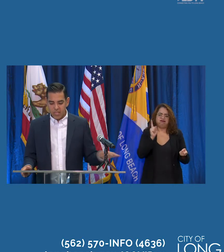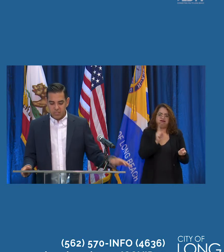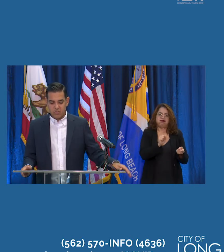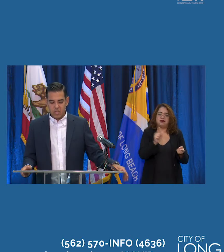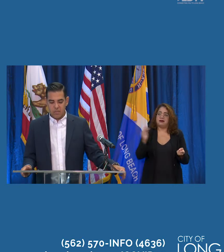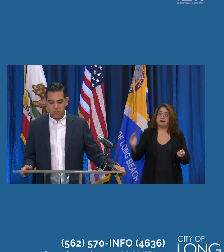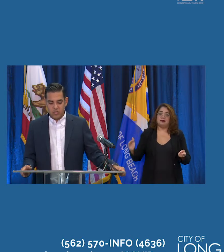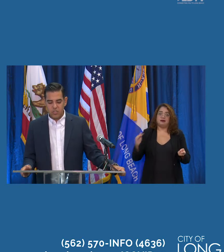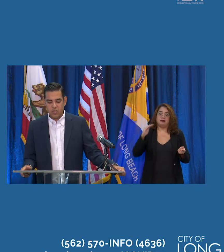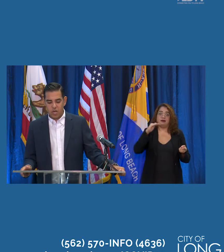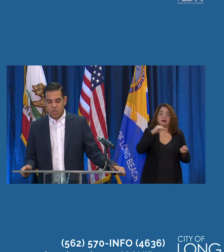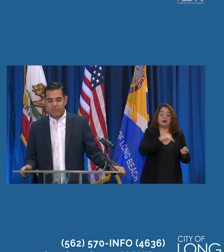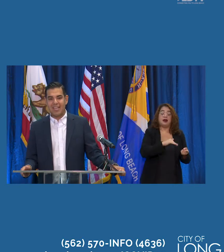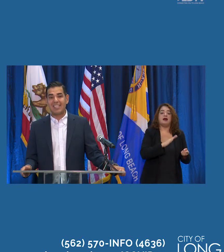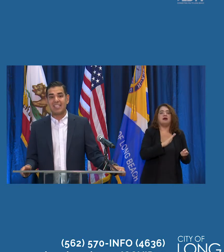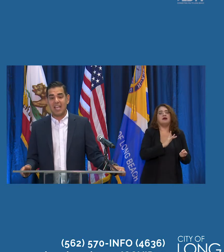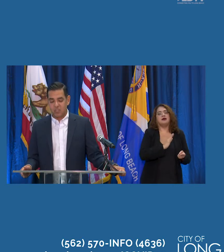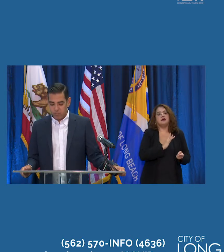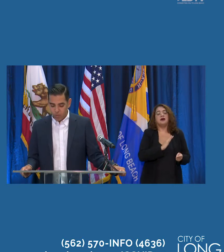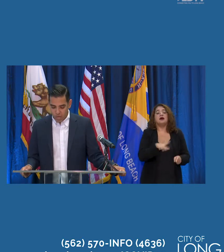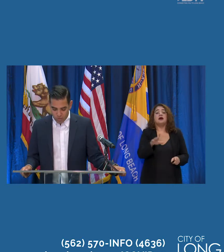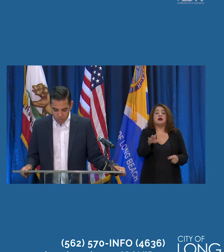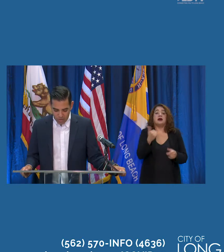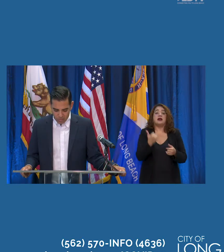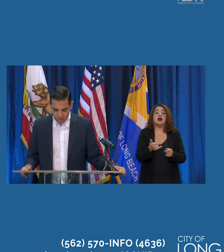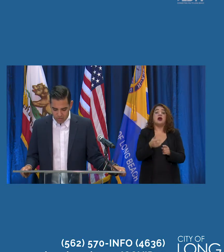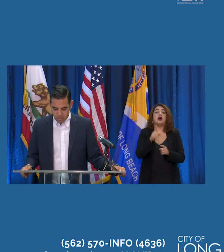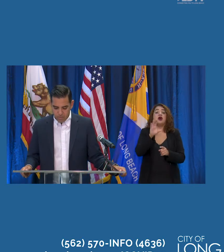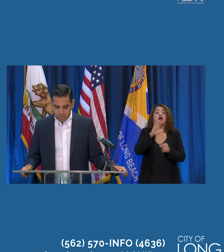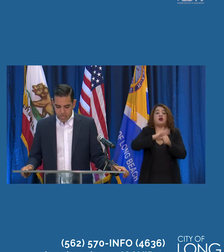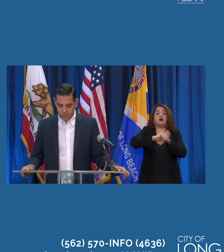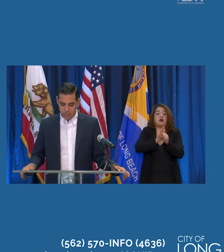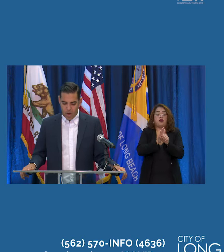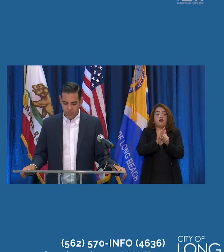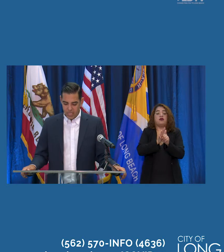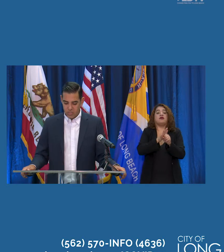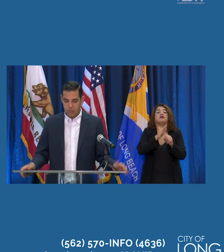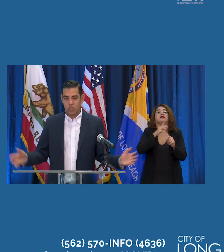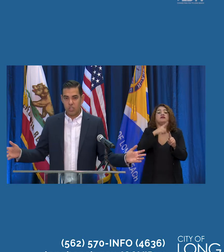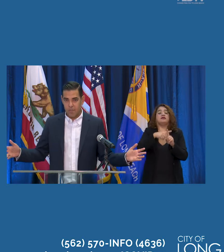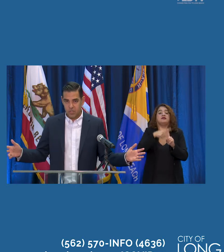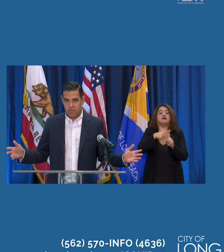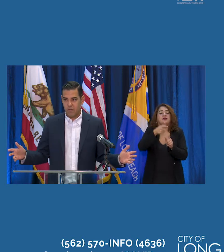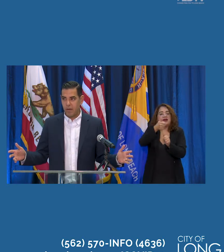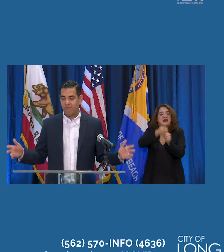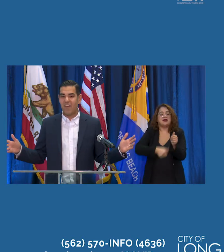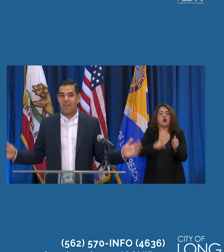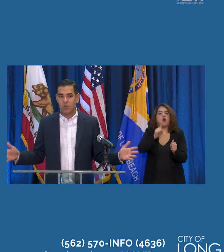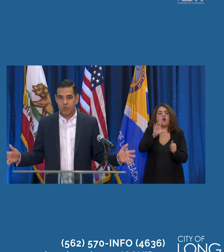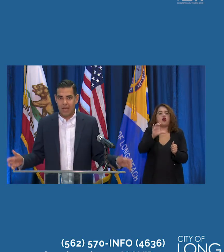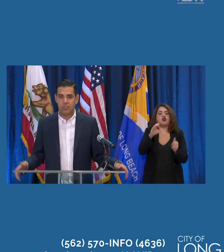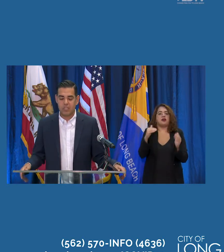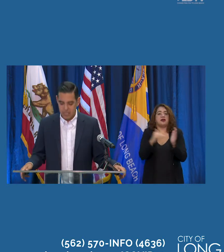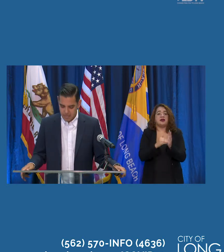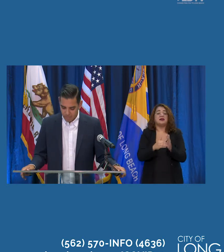next image, this is our COVID-19 cases per 100,000 people in population. Of course Long Beach is about 500,000